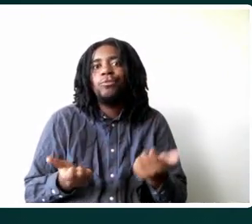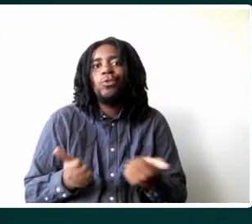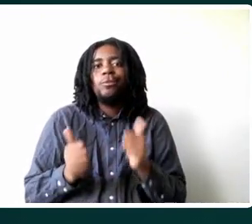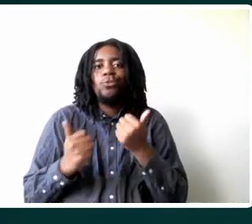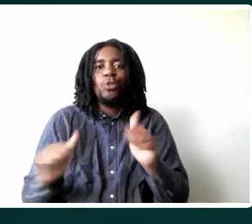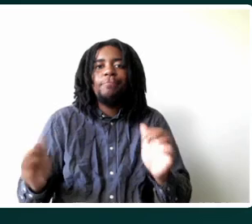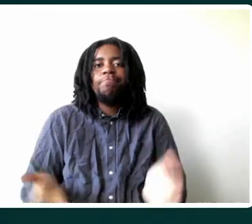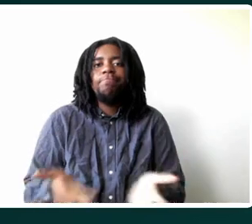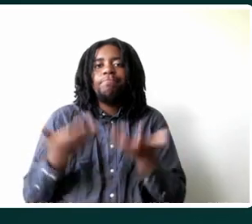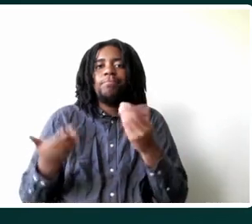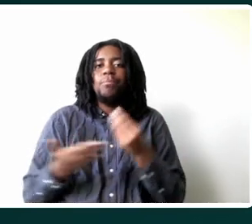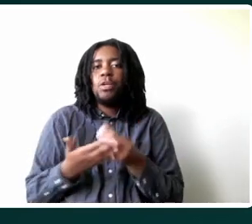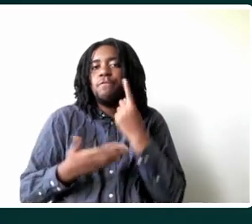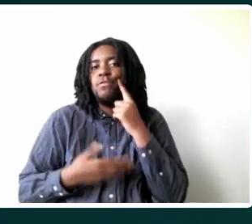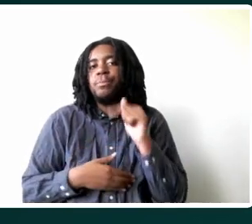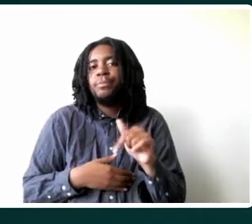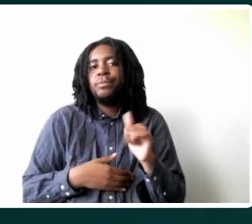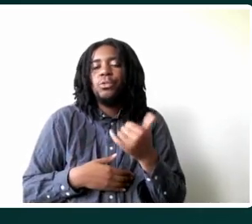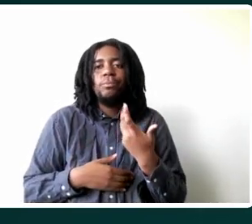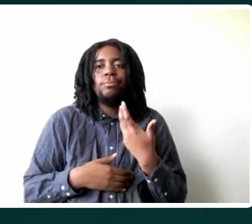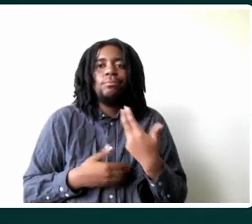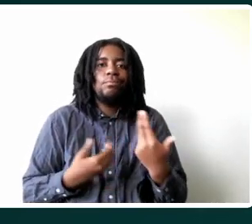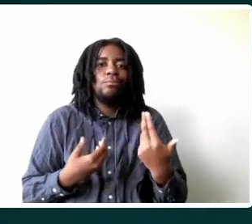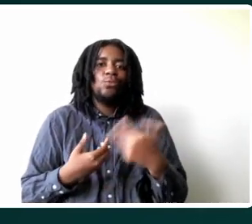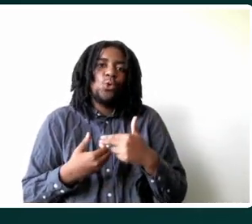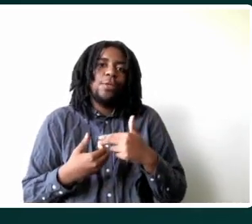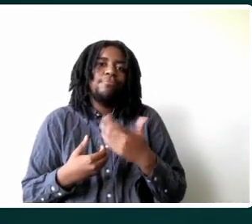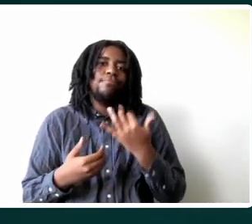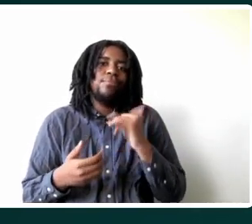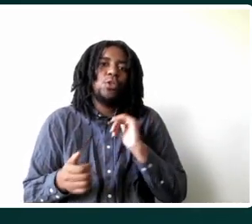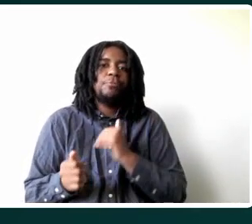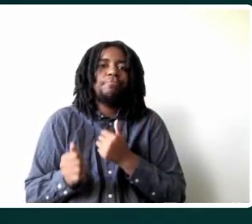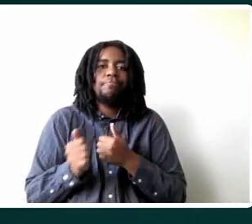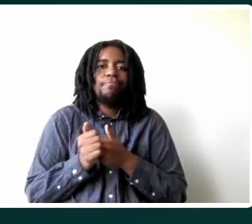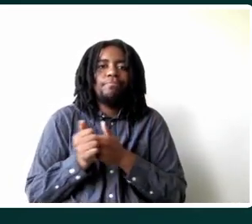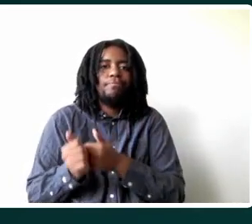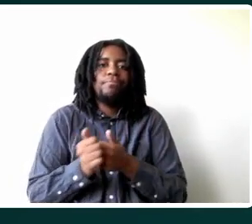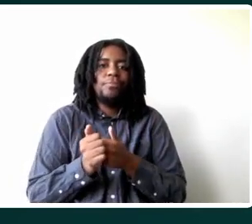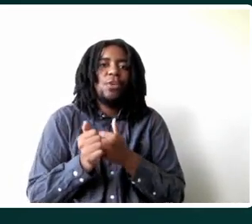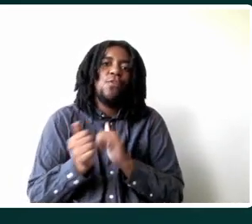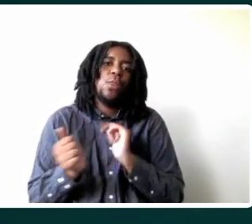become part of our ecosystem if you aren't already. Nicole Mirra: There's also a question